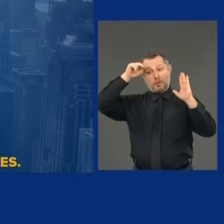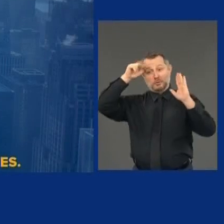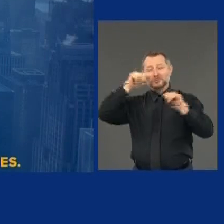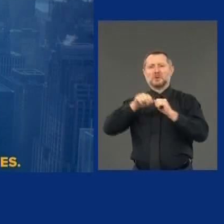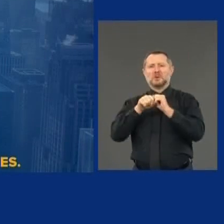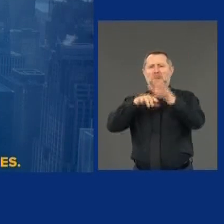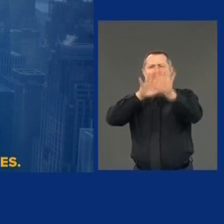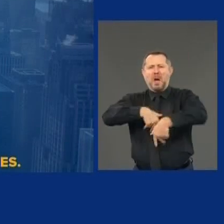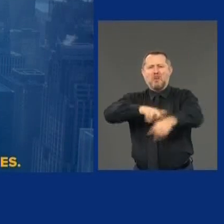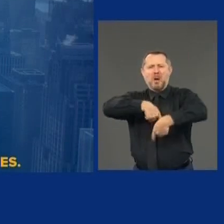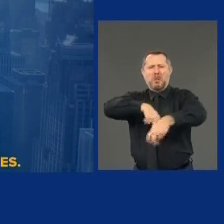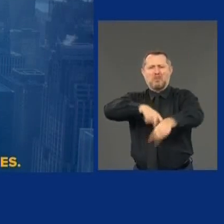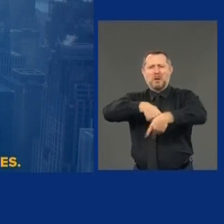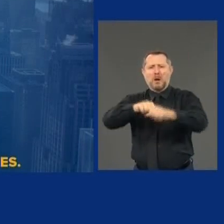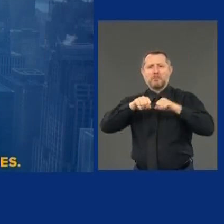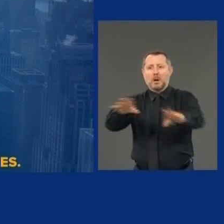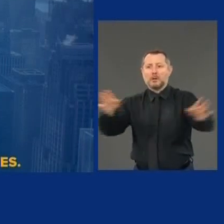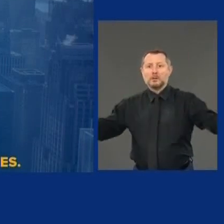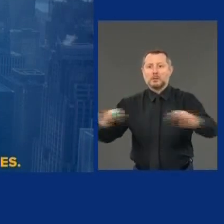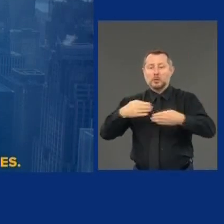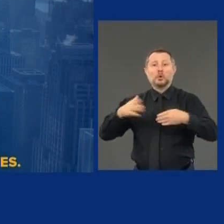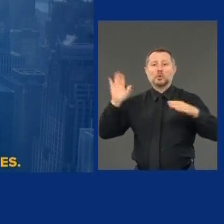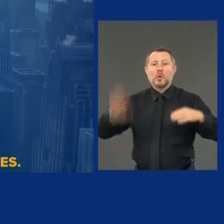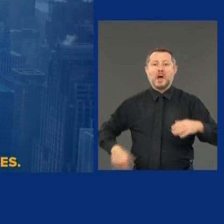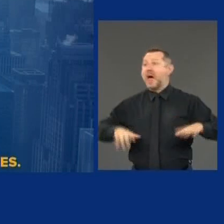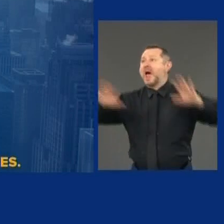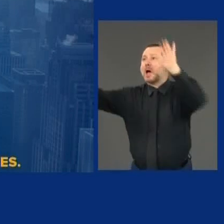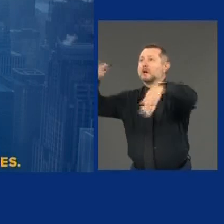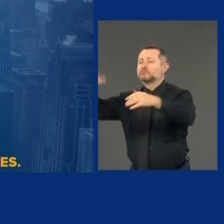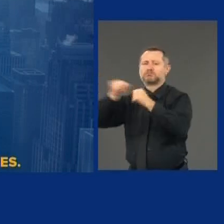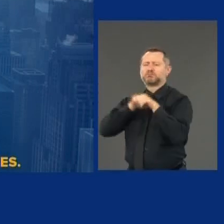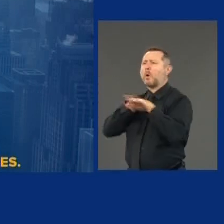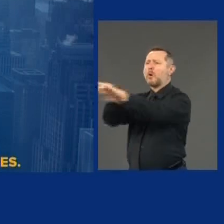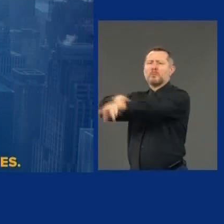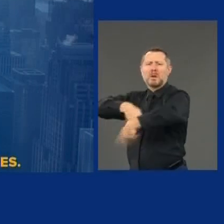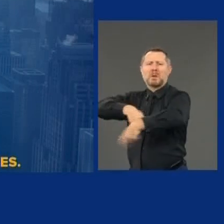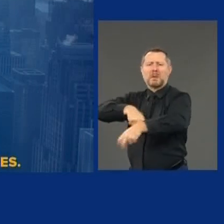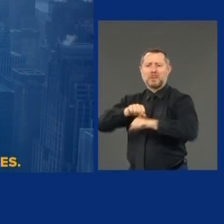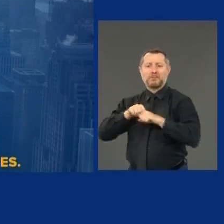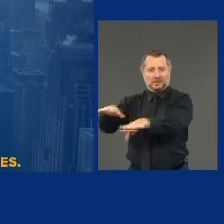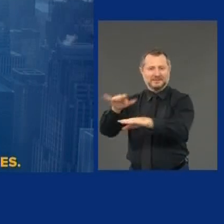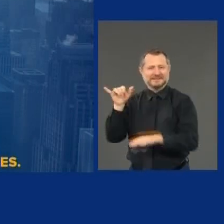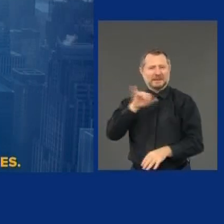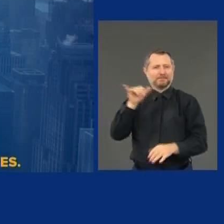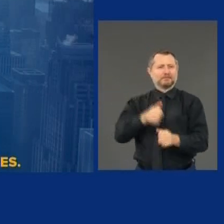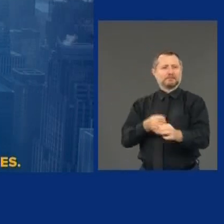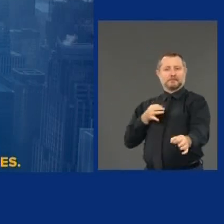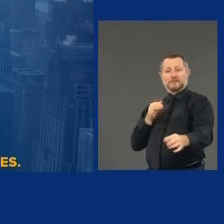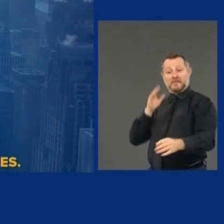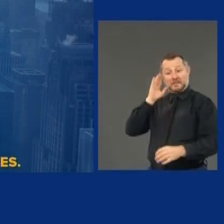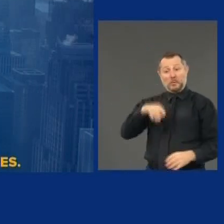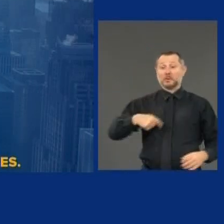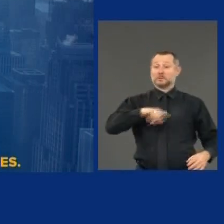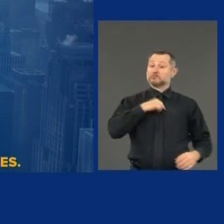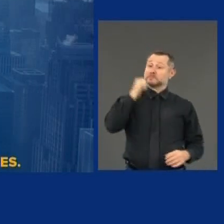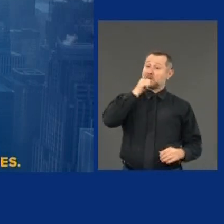HOSPITALIZATION RATE, YOU'RE CLOSING THE BARN DOOR AFTER THE HORSE IS GONE, RIGHT? DAILY TESTING, WE DO ABOUT